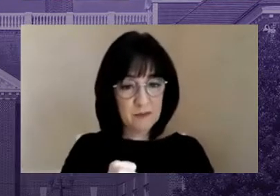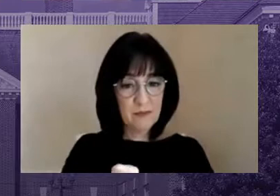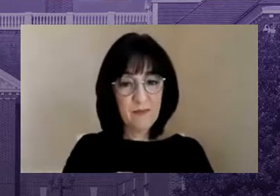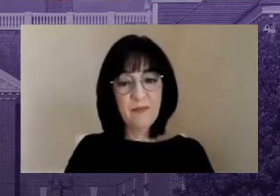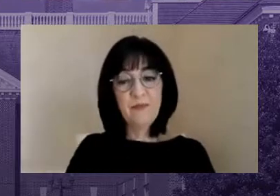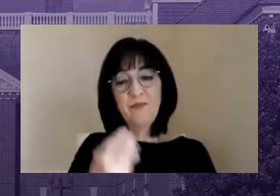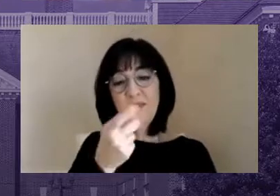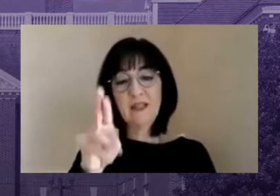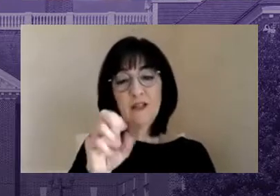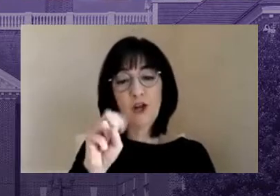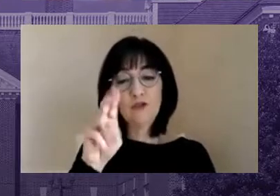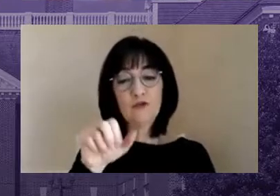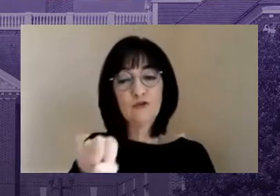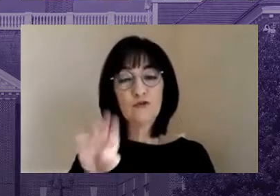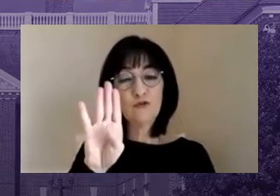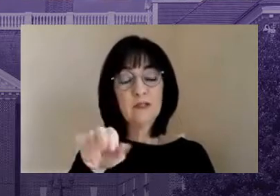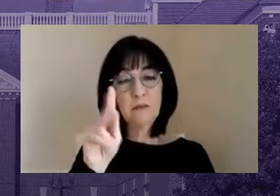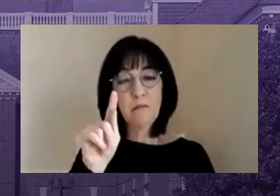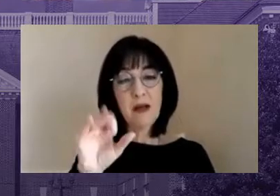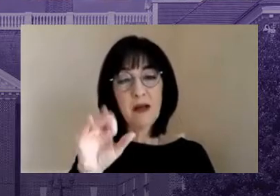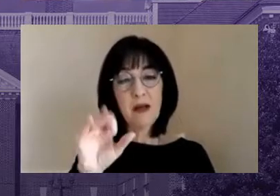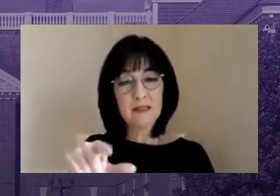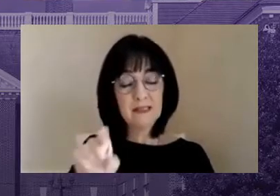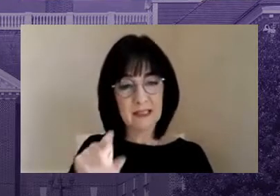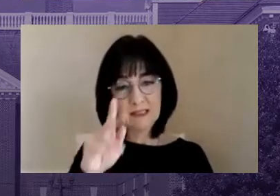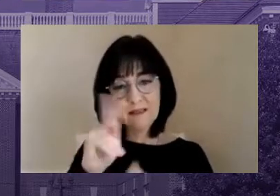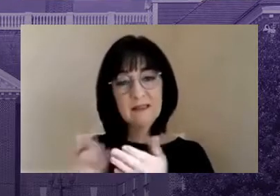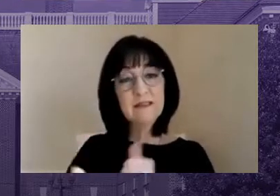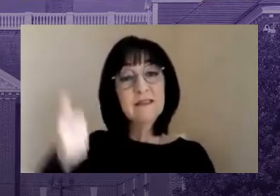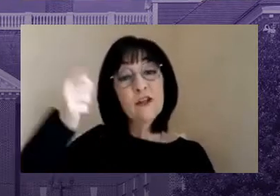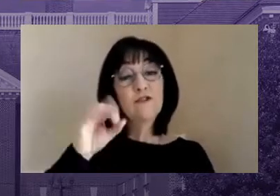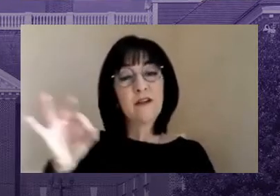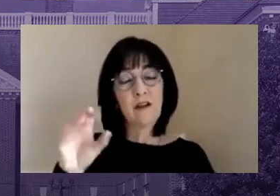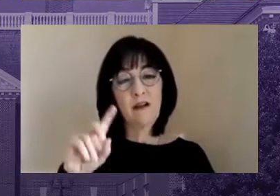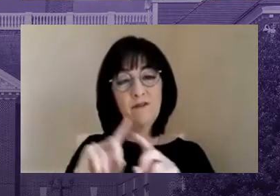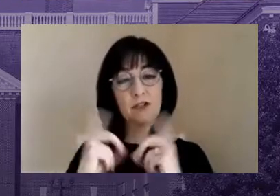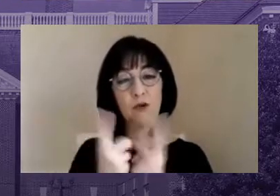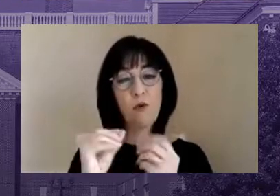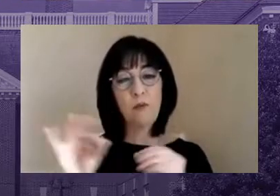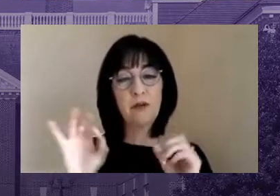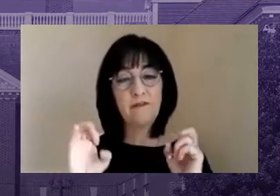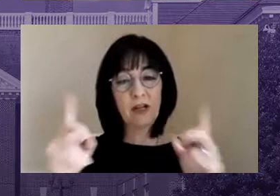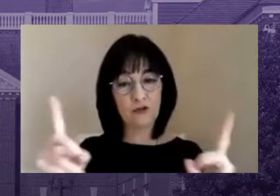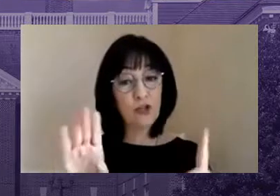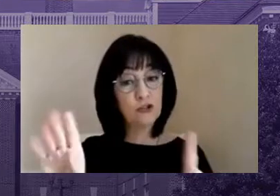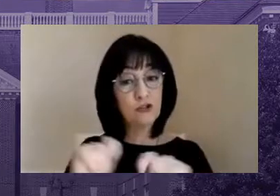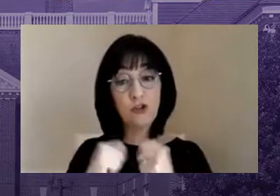Secretary of Education, again her team under incredible circumstances. We're also going to hear